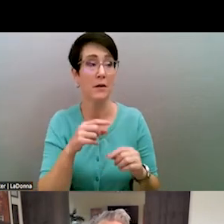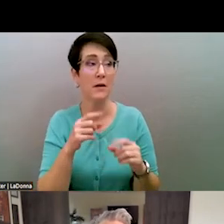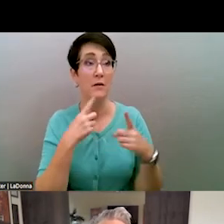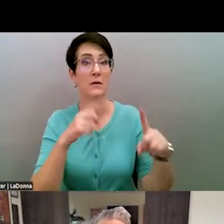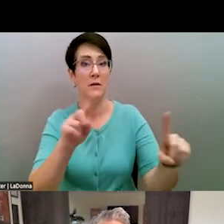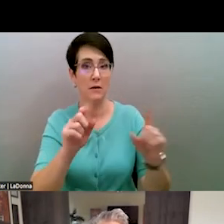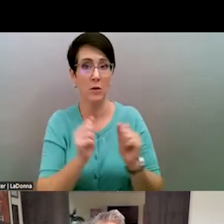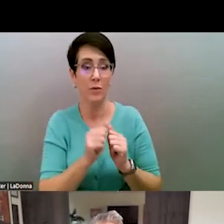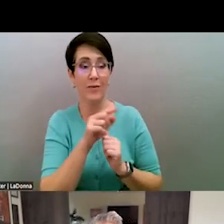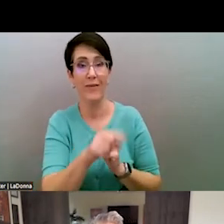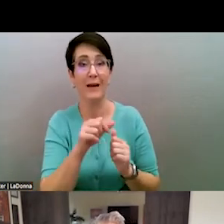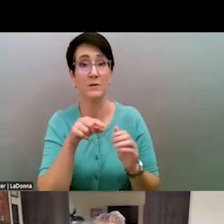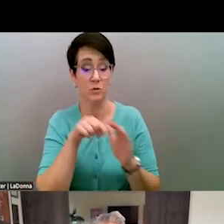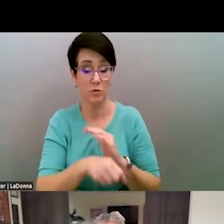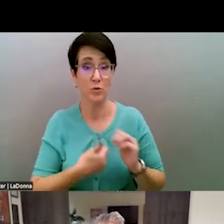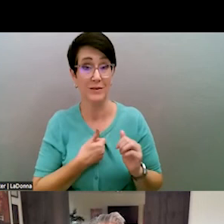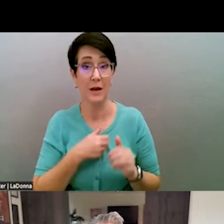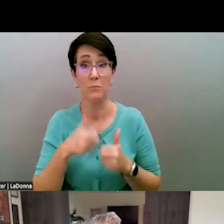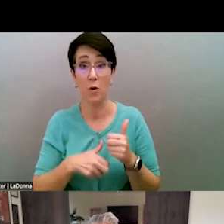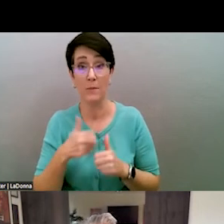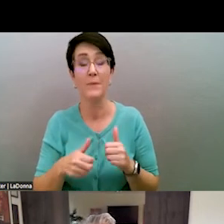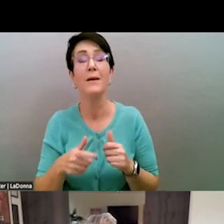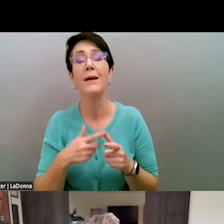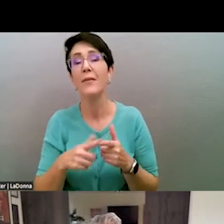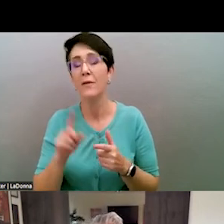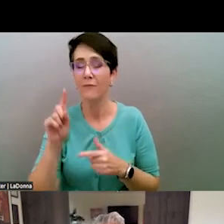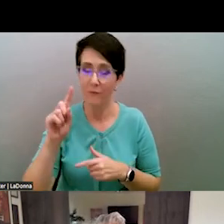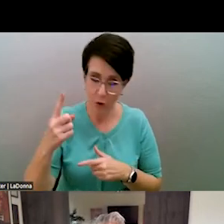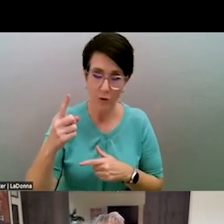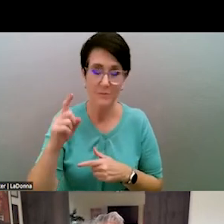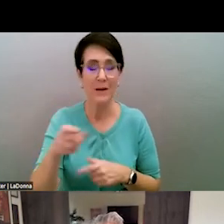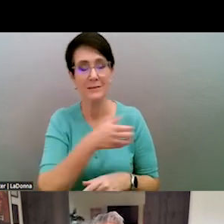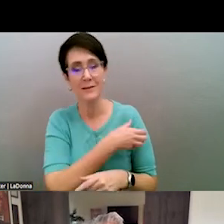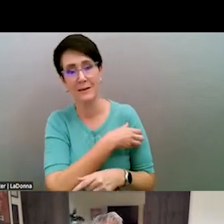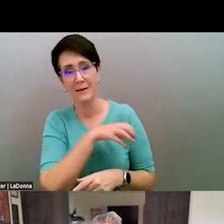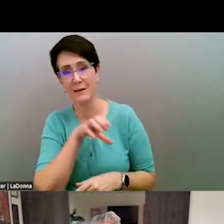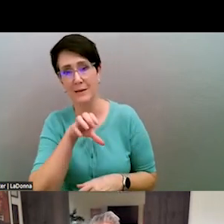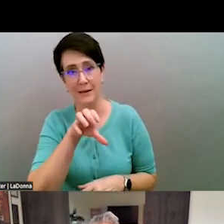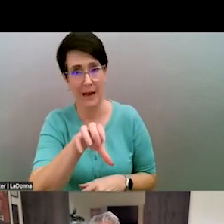WE REALLY HAVE TO ENGAGE AND EMPOWER YOUNG PEOPLE TO BE AN ACTIVE PART OF THE SOLUTION. THERE IS A